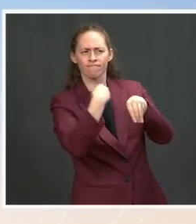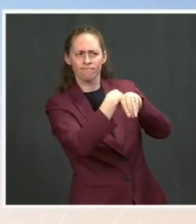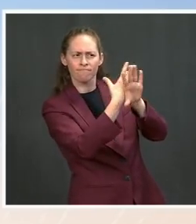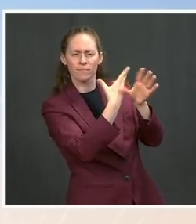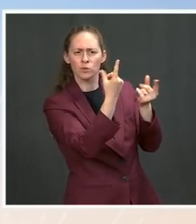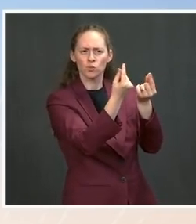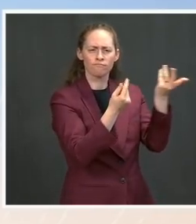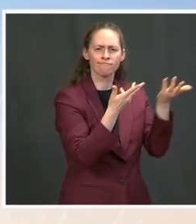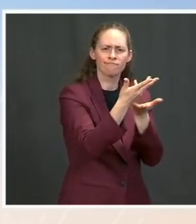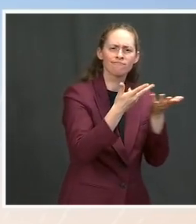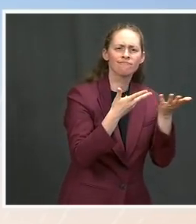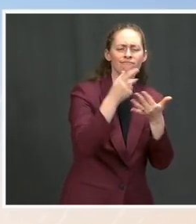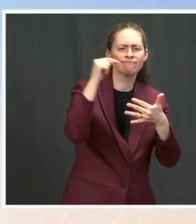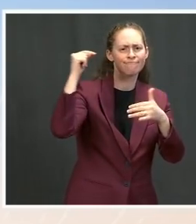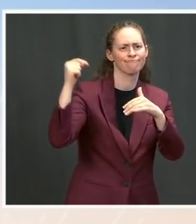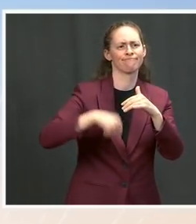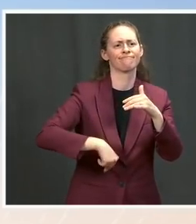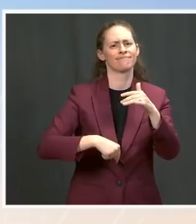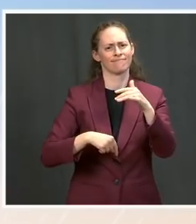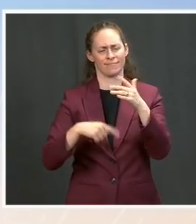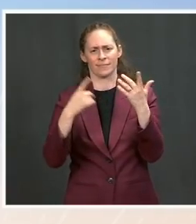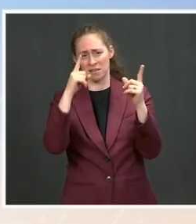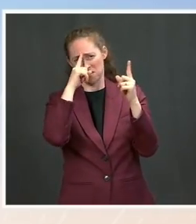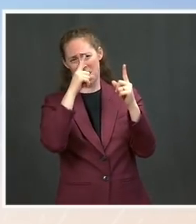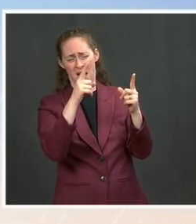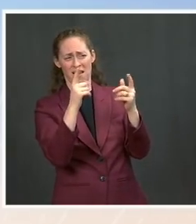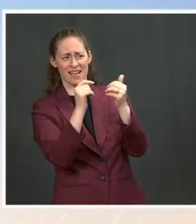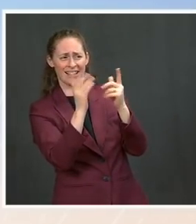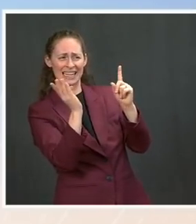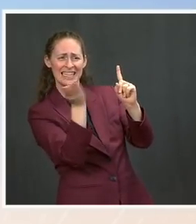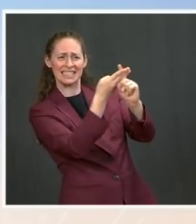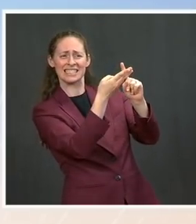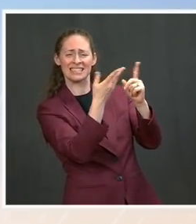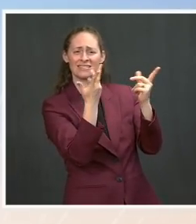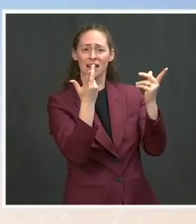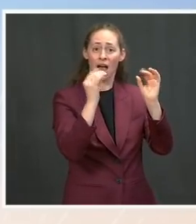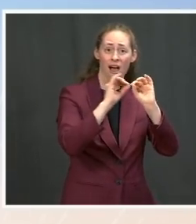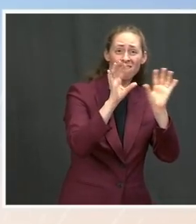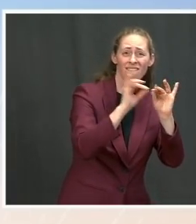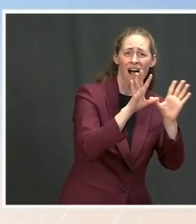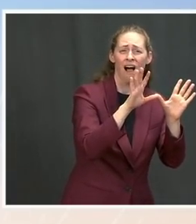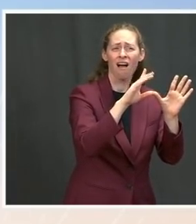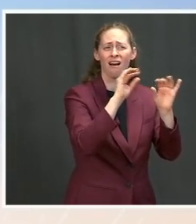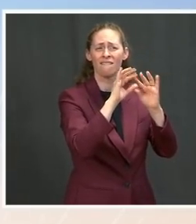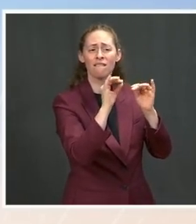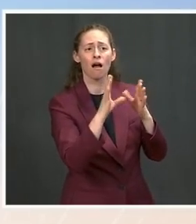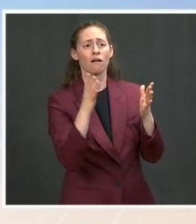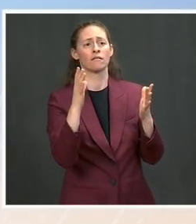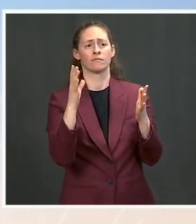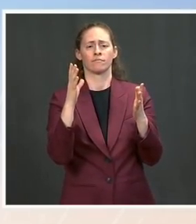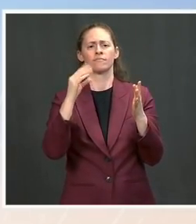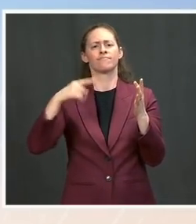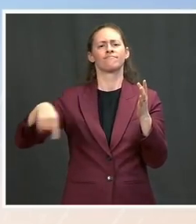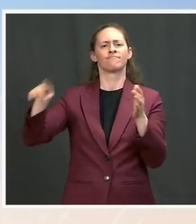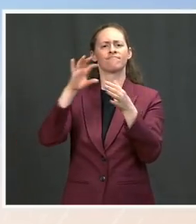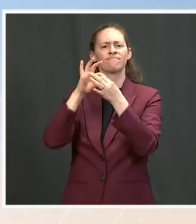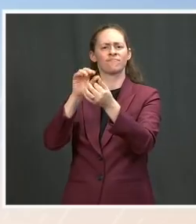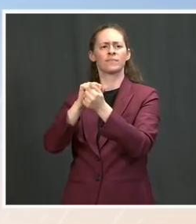this week amplifying with members. Our leg af- -- legislative affairs team is doing briefings and having dozens of calls and engagements as well.